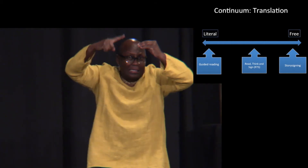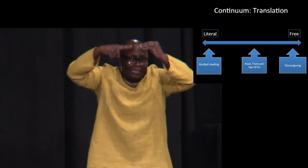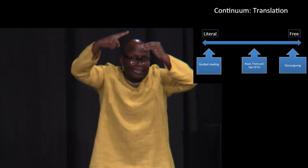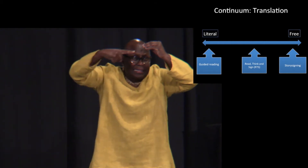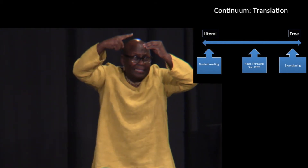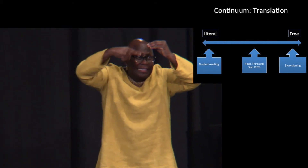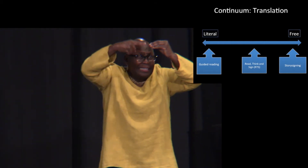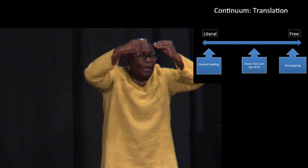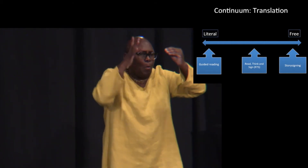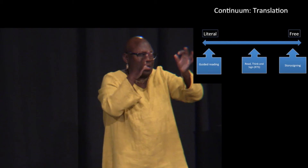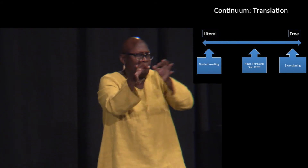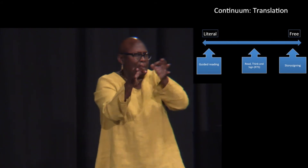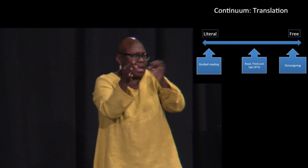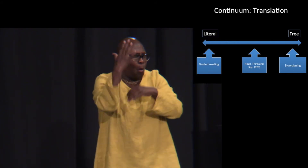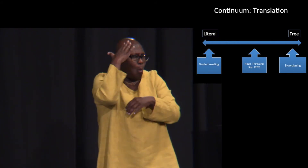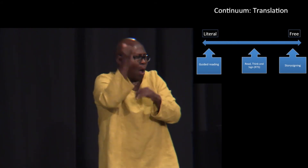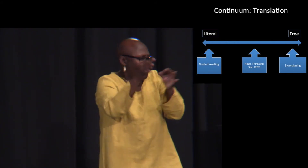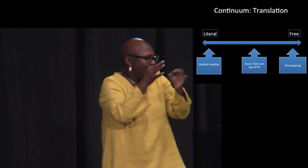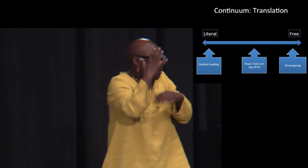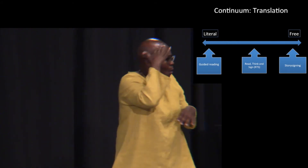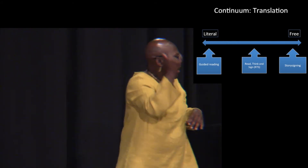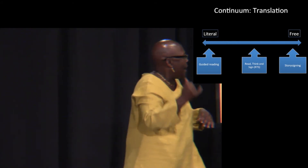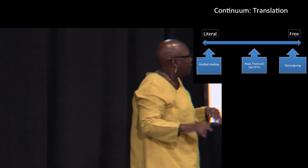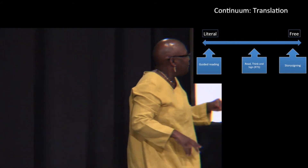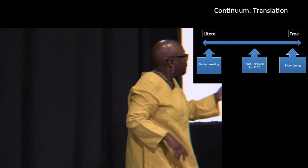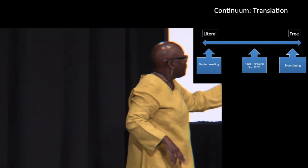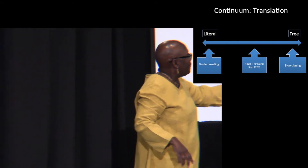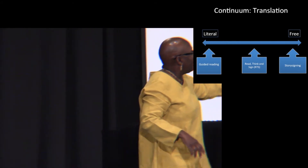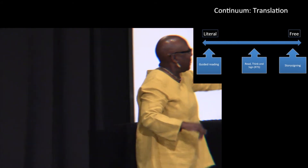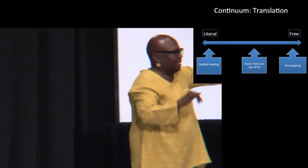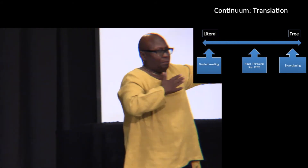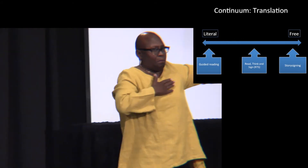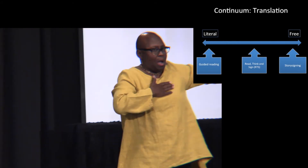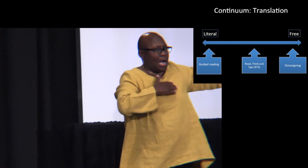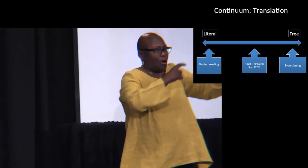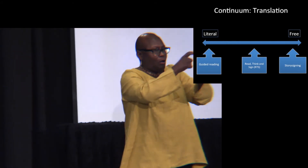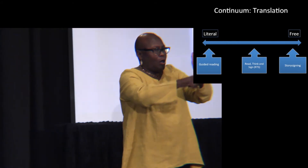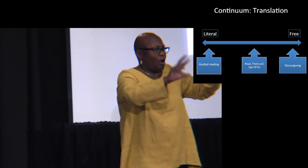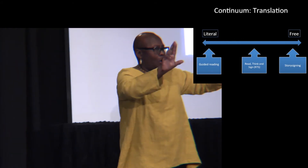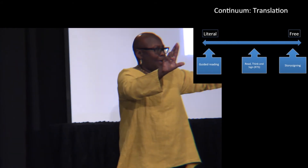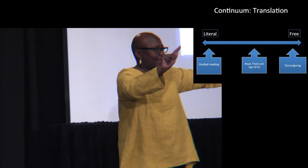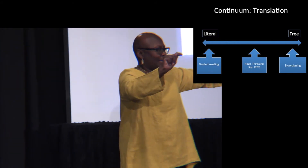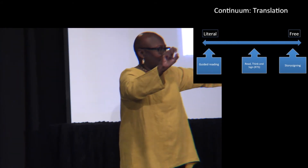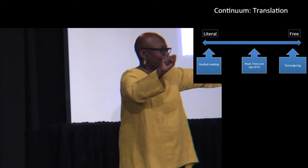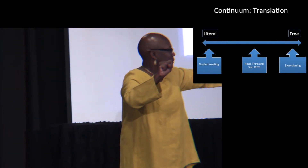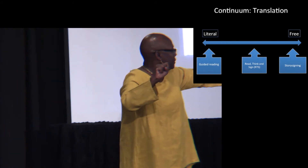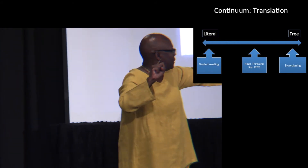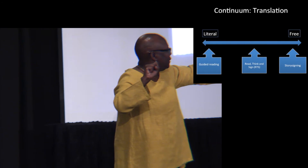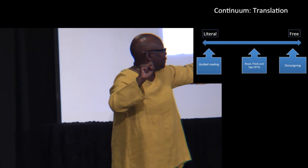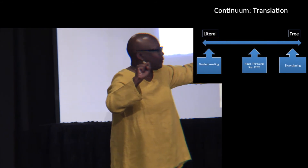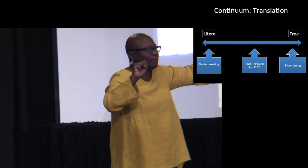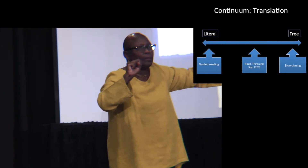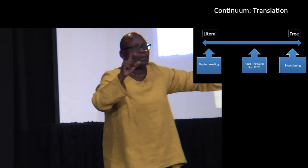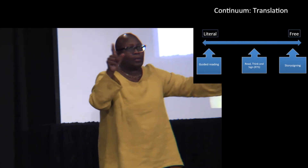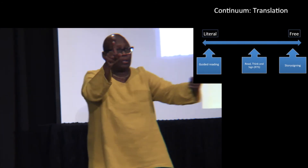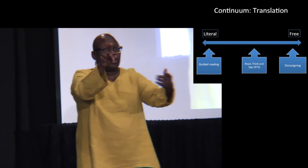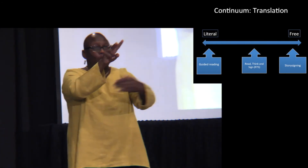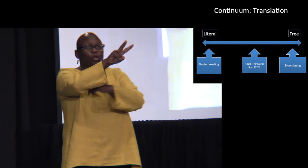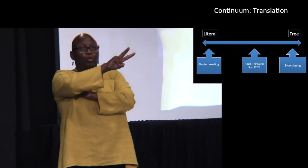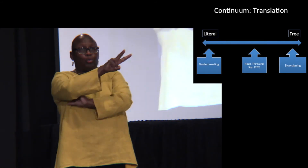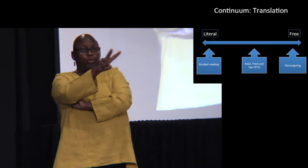You know how hard it is to keep a child from becoming a little jumping bean during guided reading?